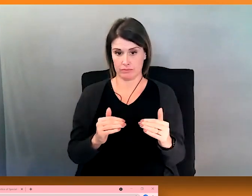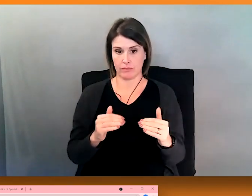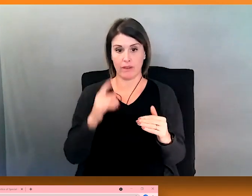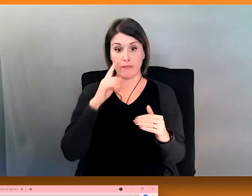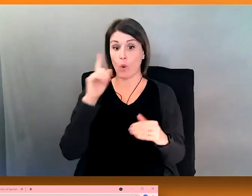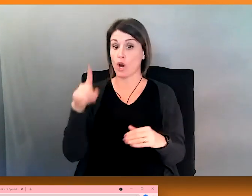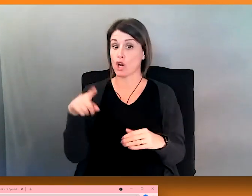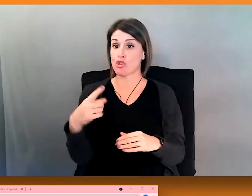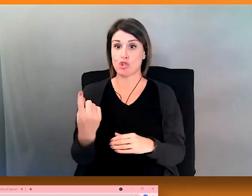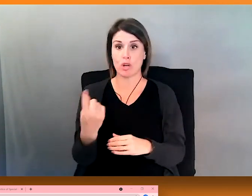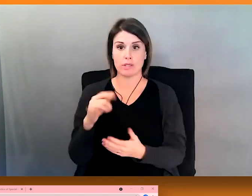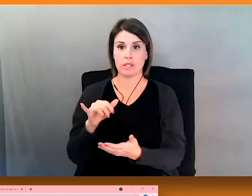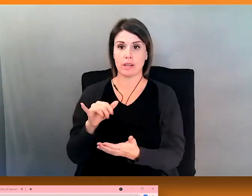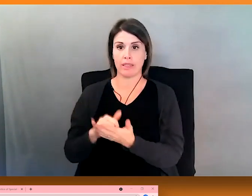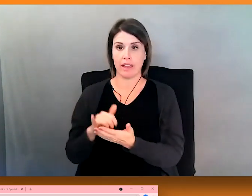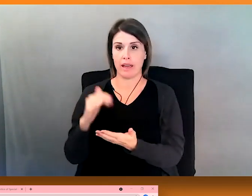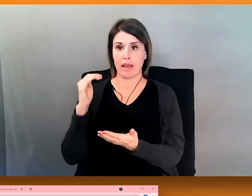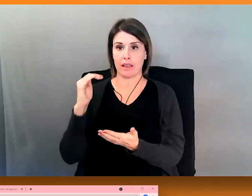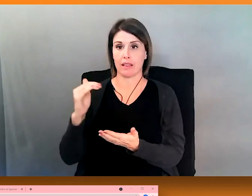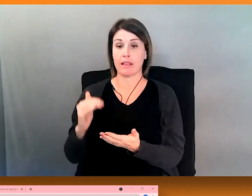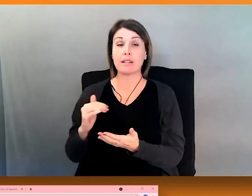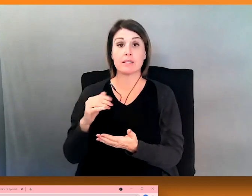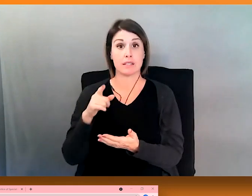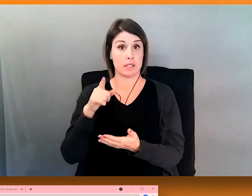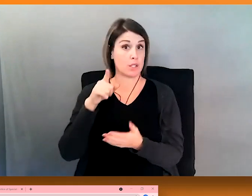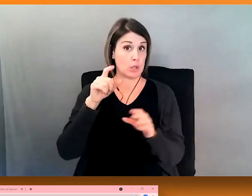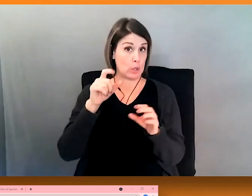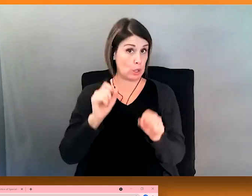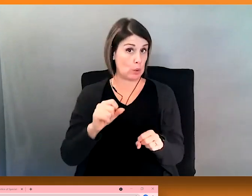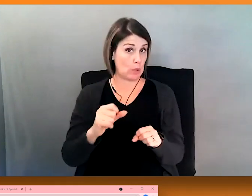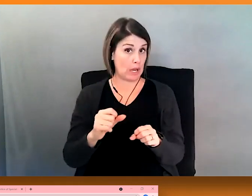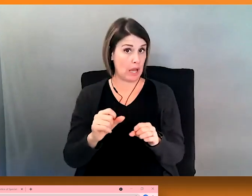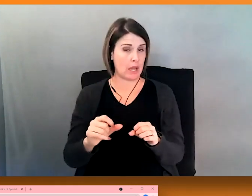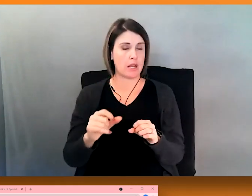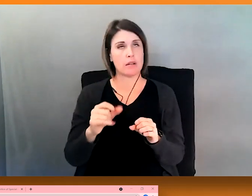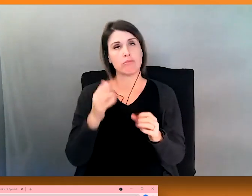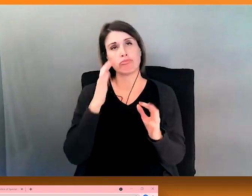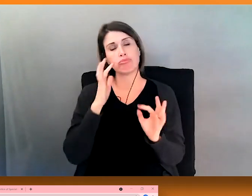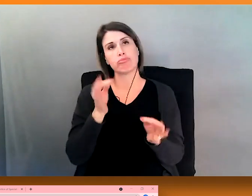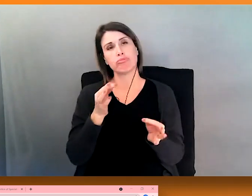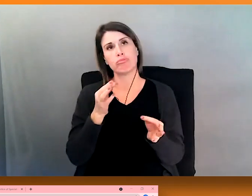this list you can choose when you want alerts